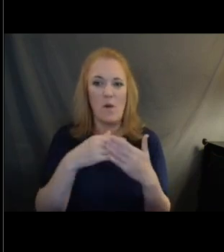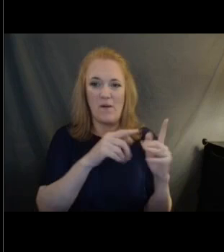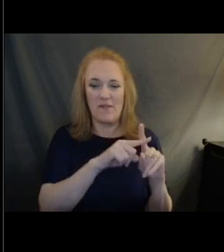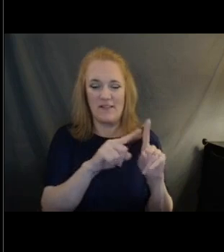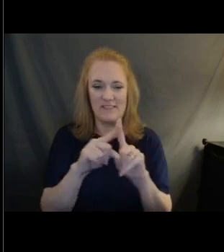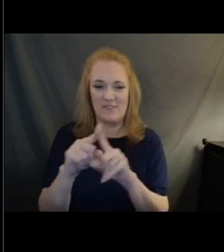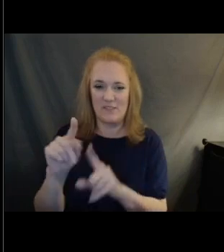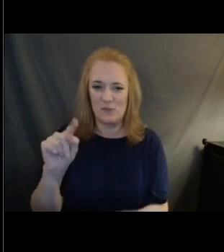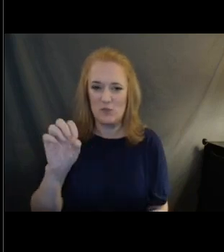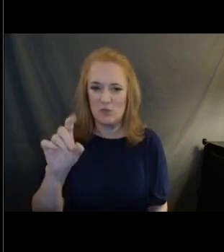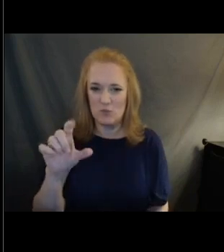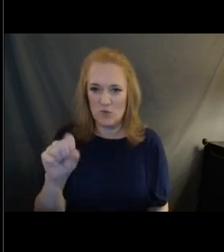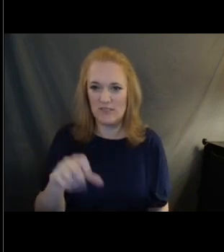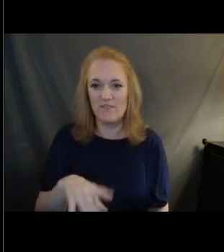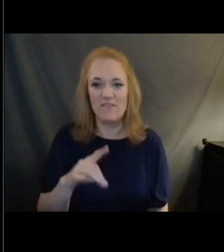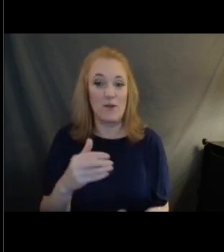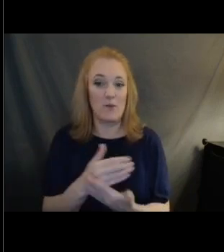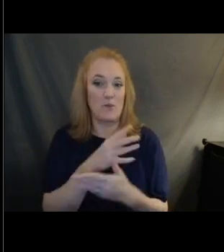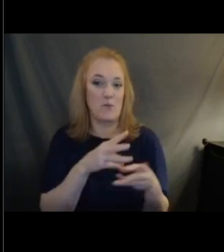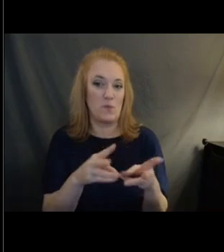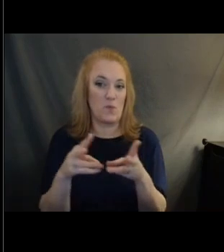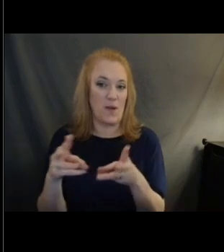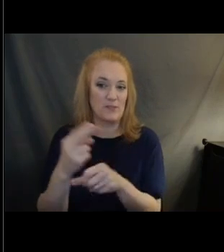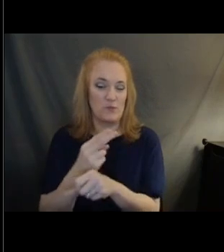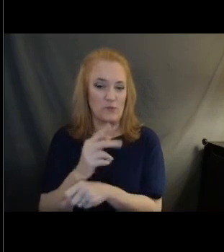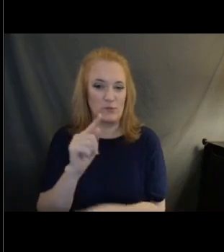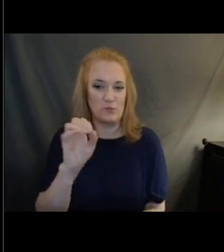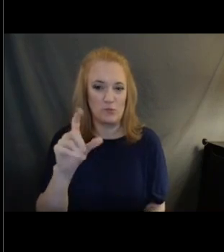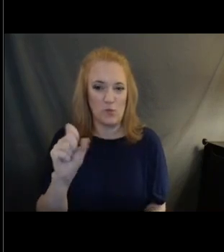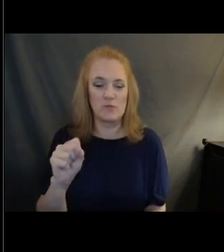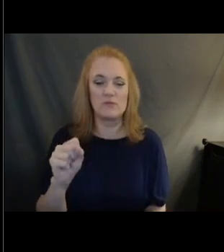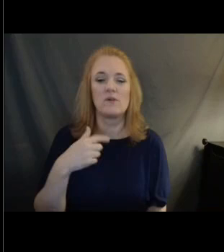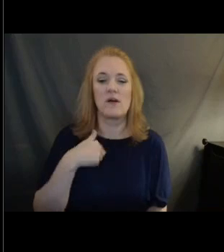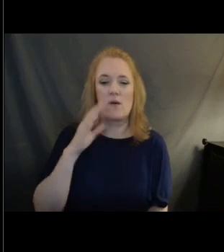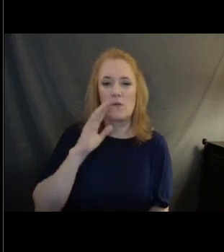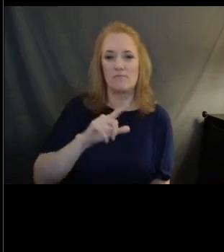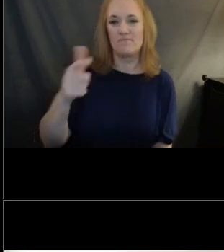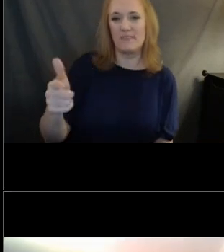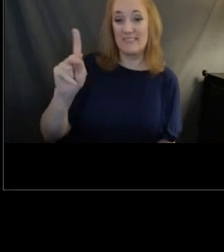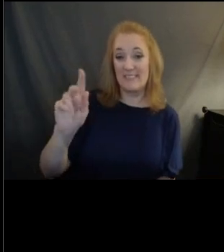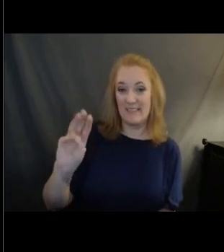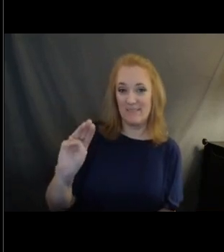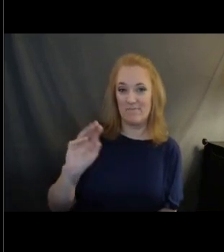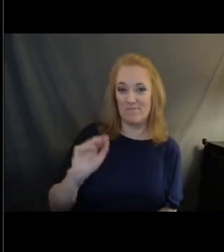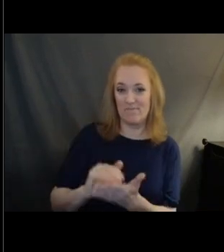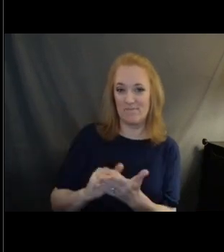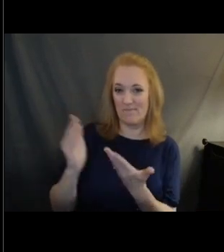find new ways to use these. So with that I will pass it over to Kim.